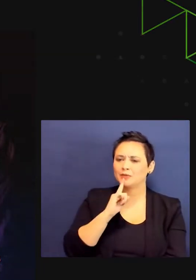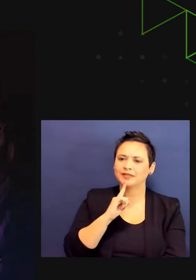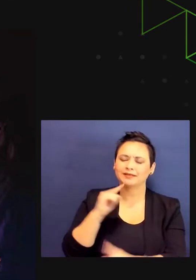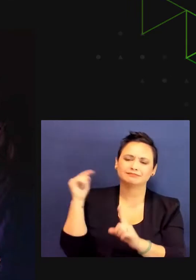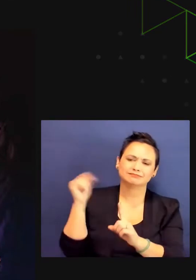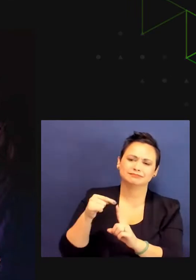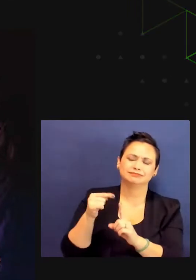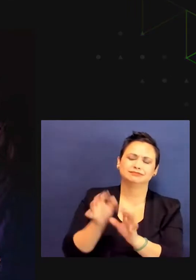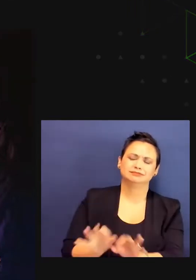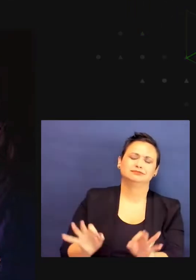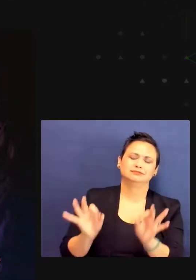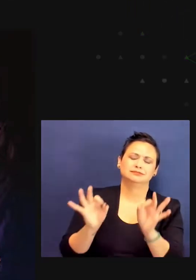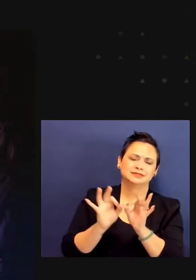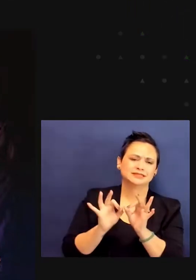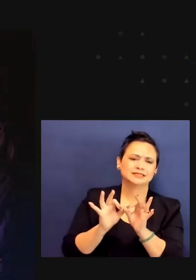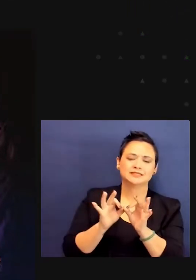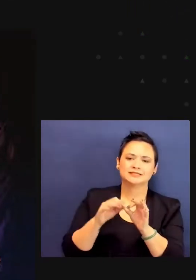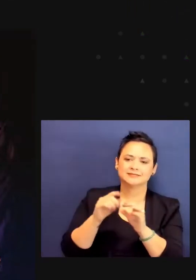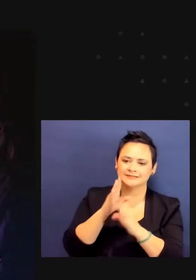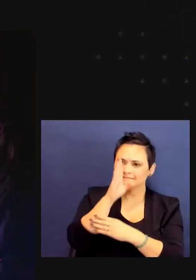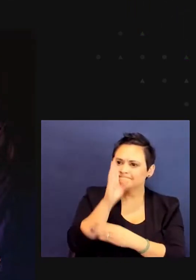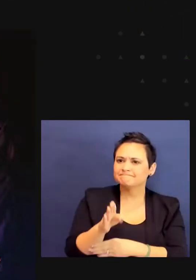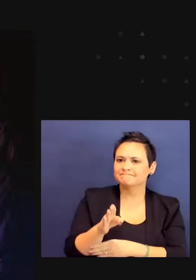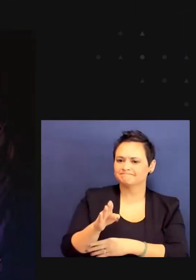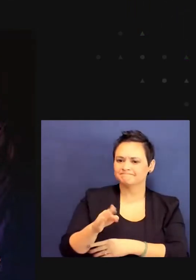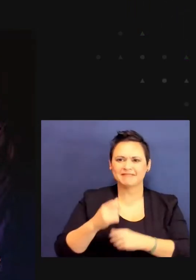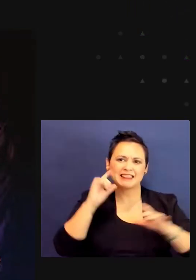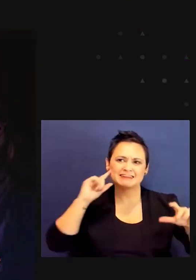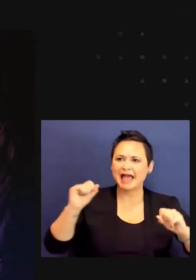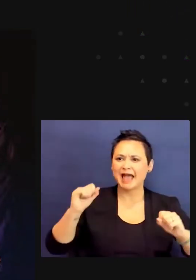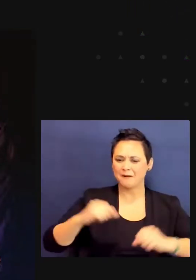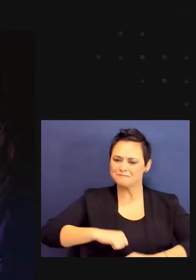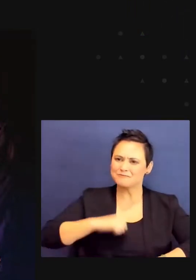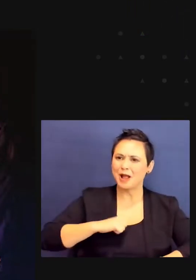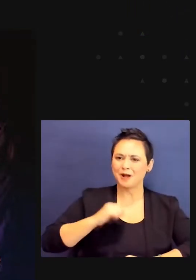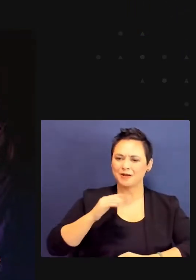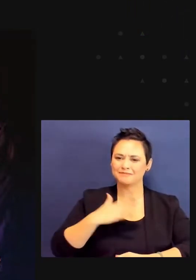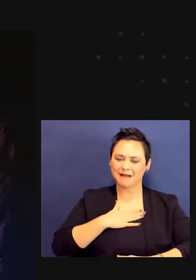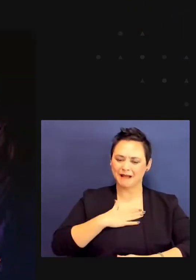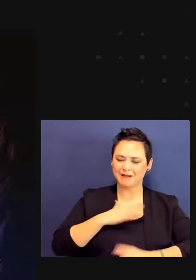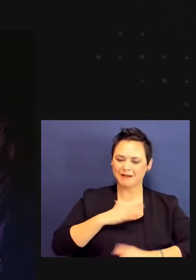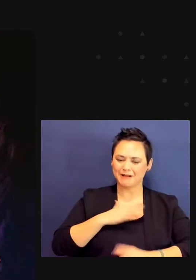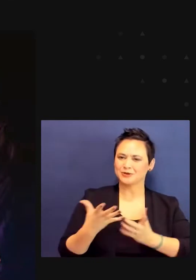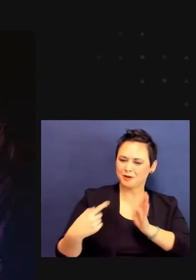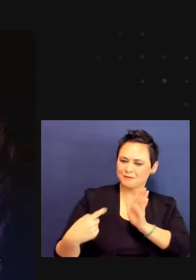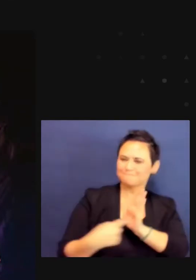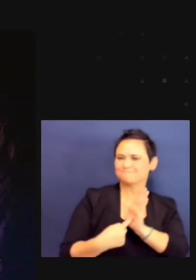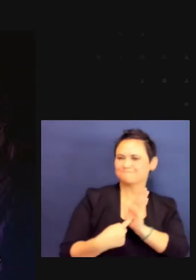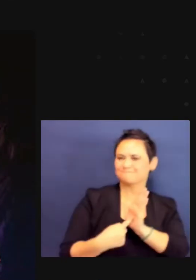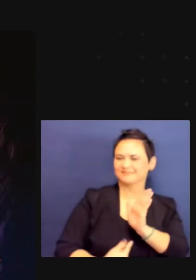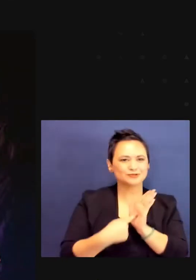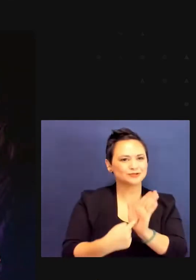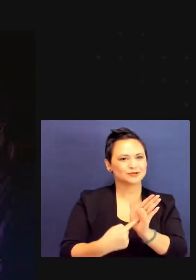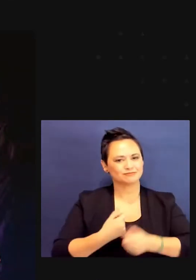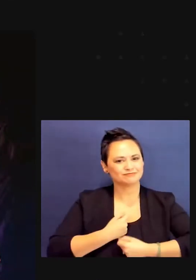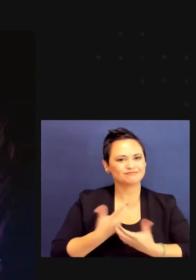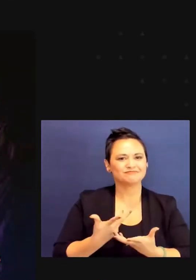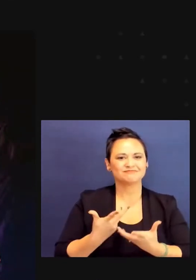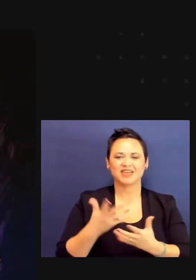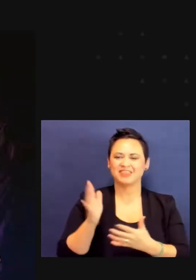about what you want your culture to stand for and what values are going to drive your cultural decision making. And then I think you also need to,